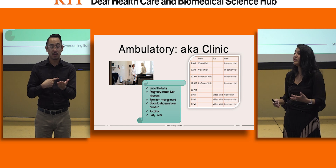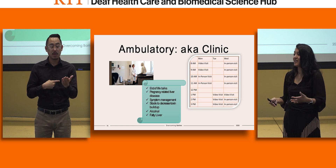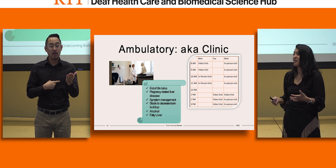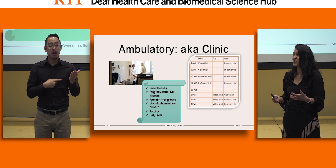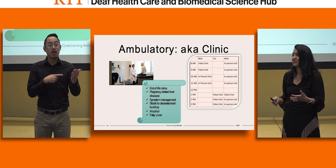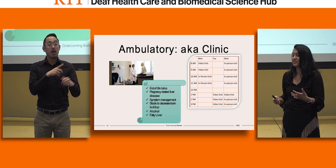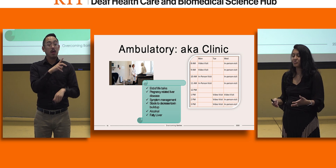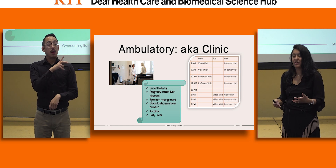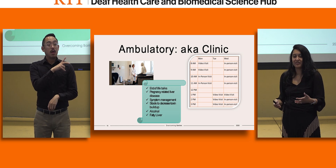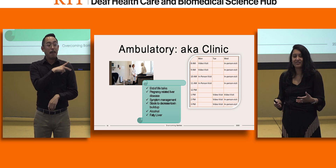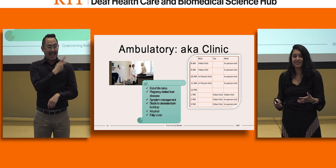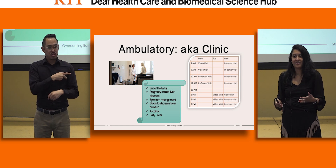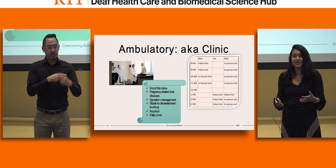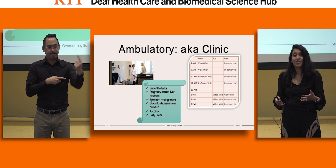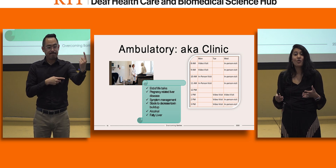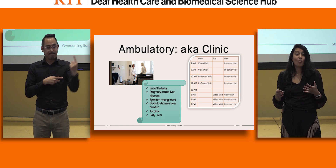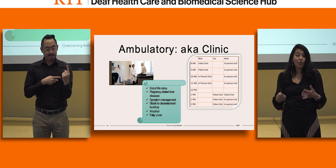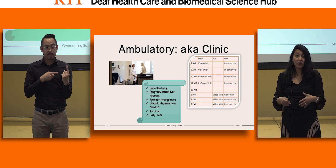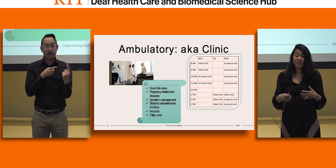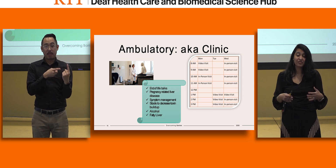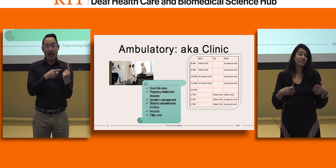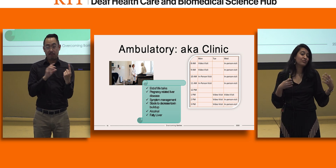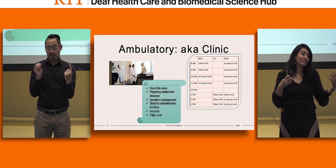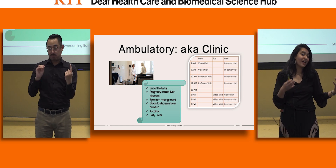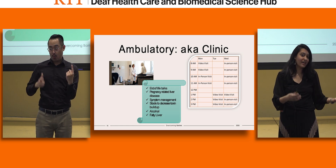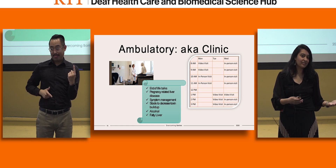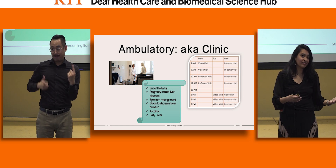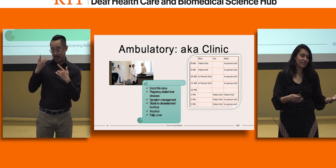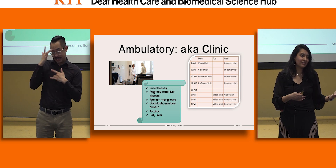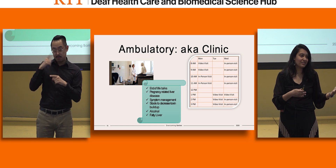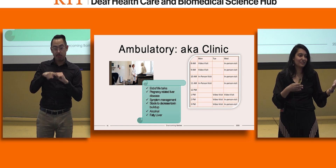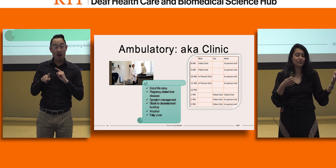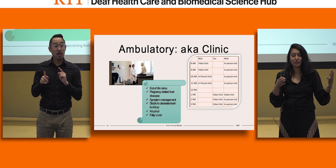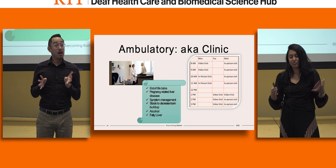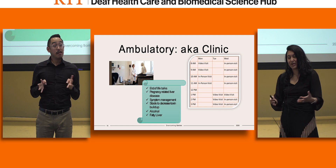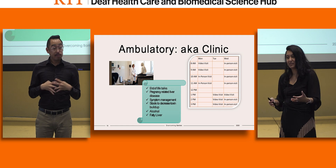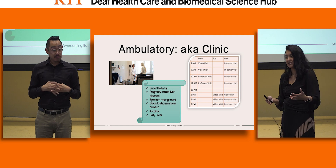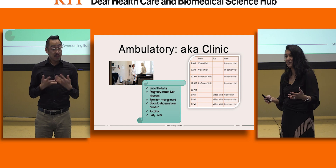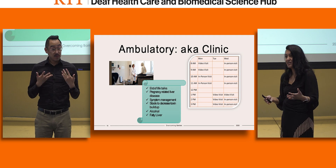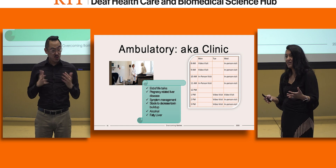that only happens in pregnancy, or patients who've had liver disease who are pregnant,